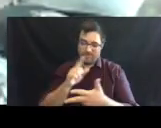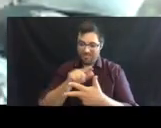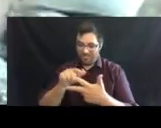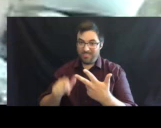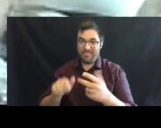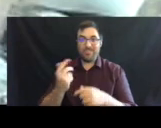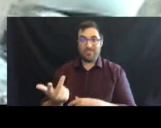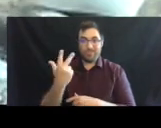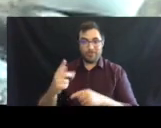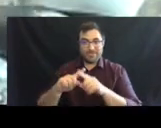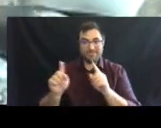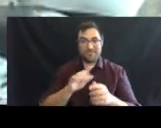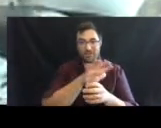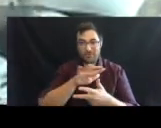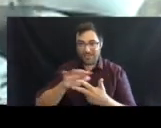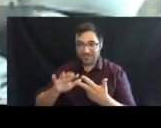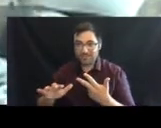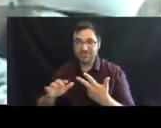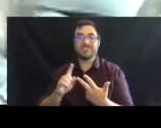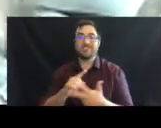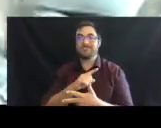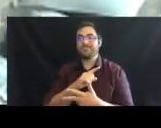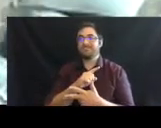and those three different locations can actually be in three different